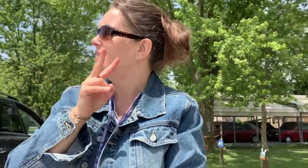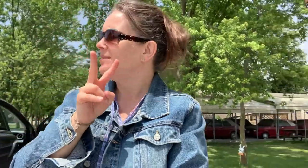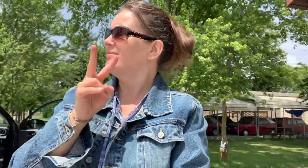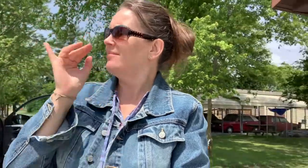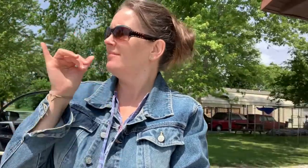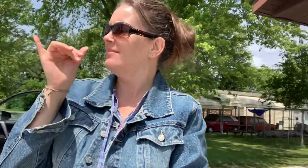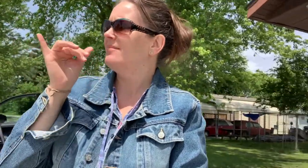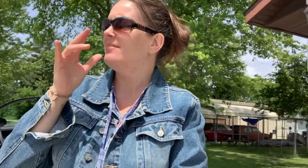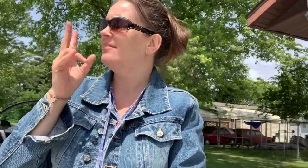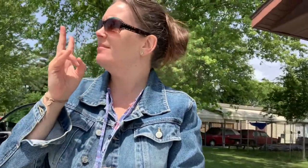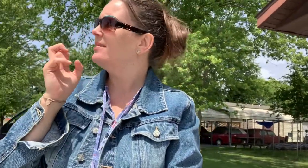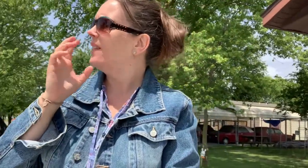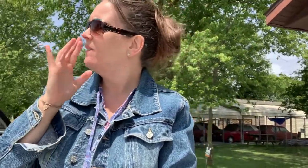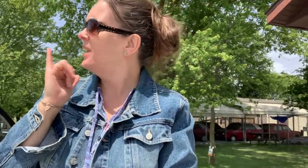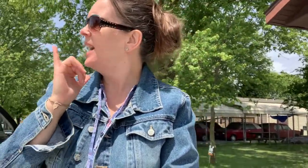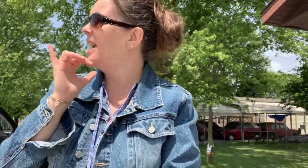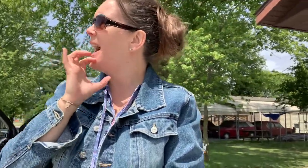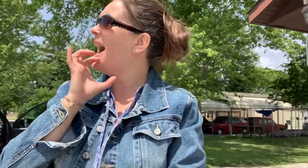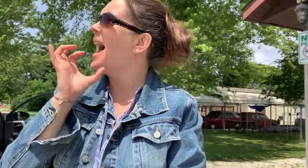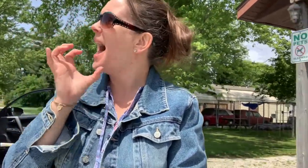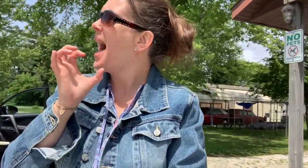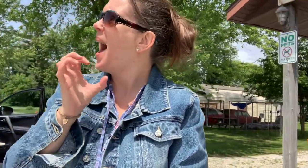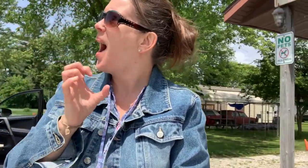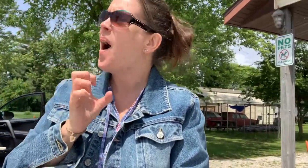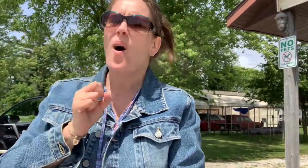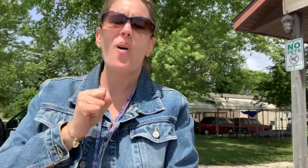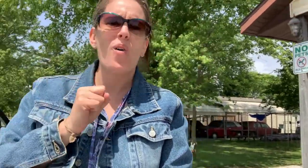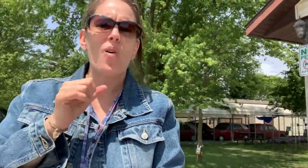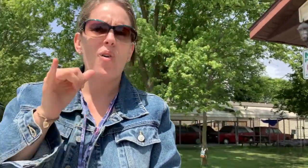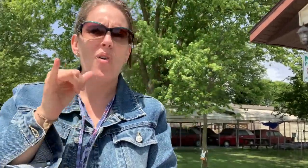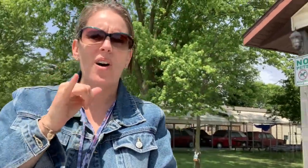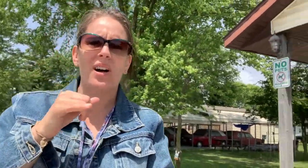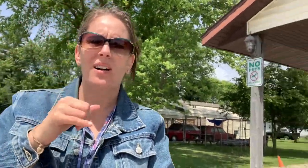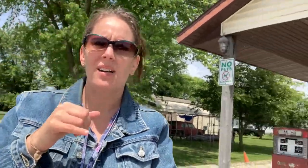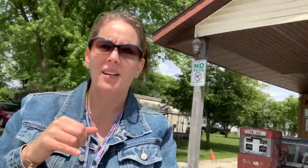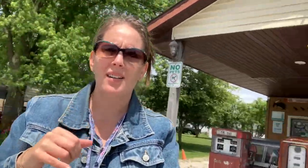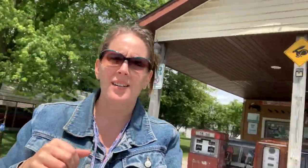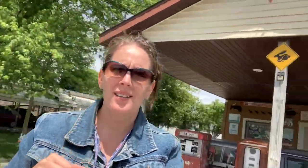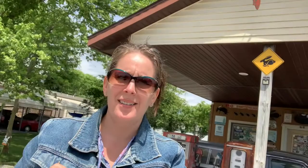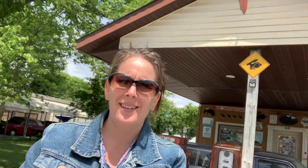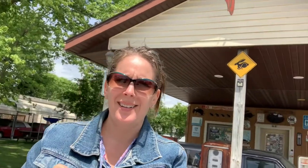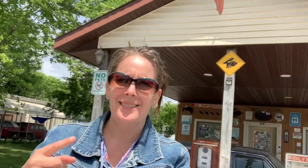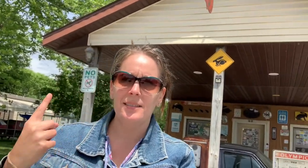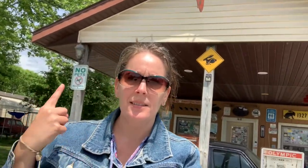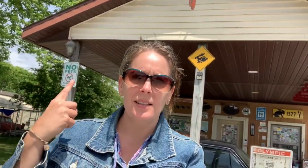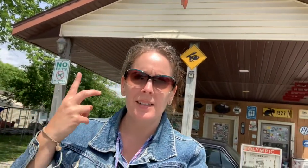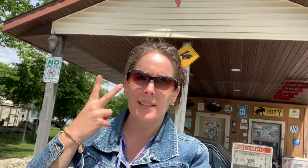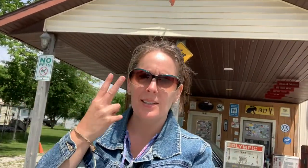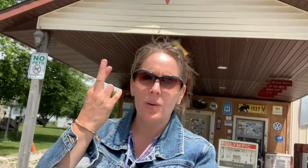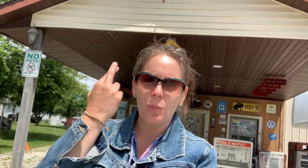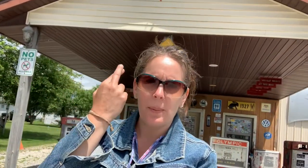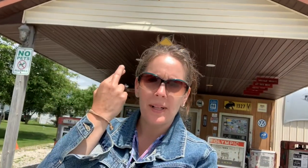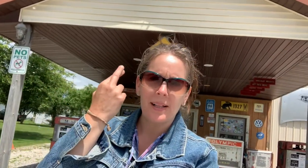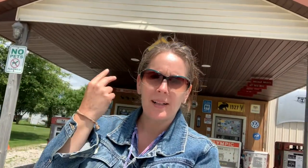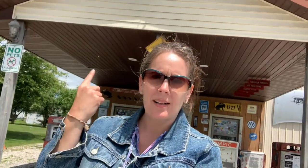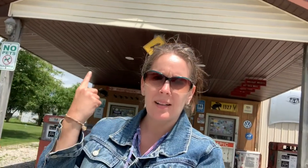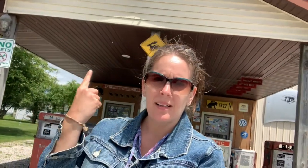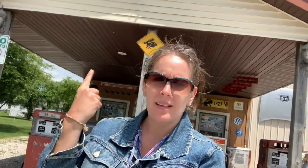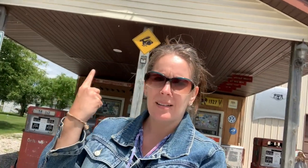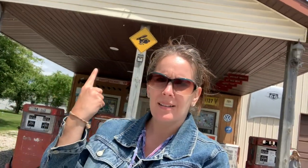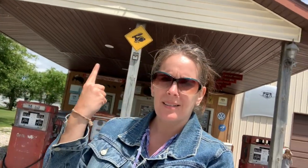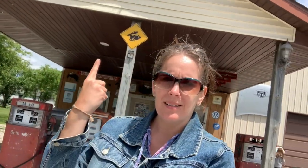Anyway, we puzzled and it's very old. Look here. Can you see this rabbit?